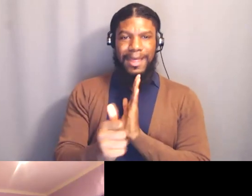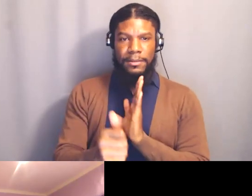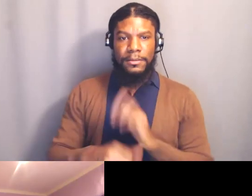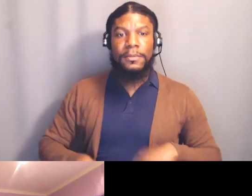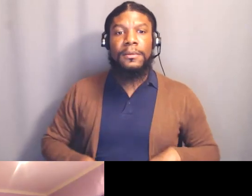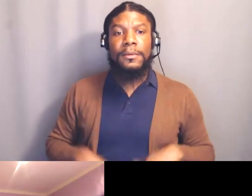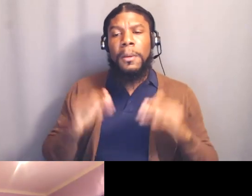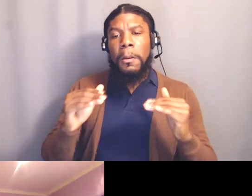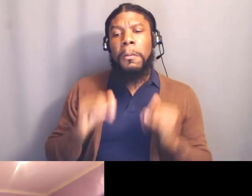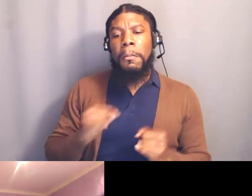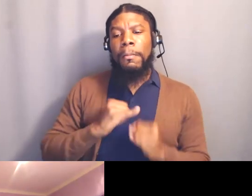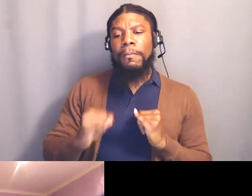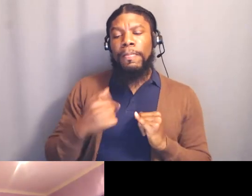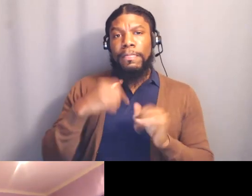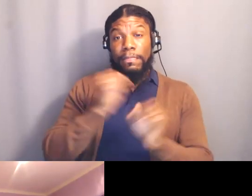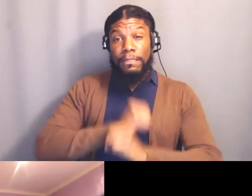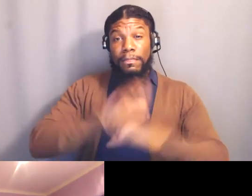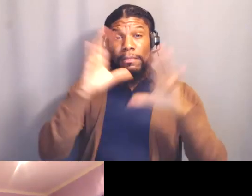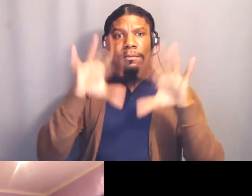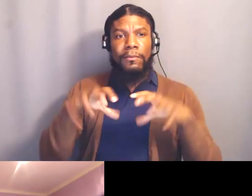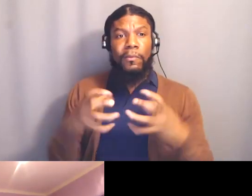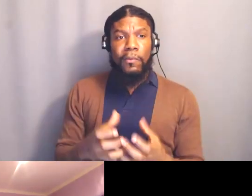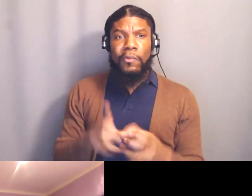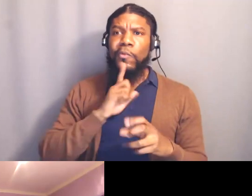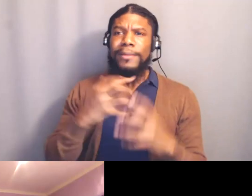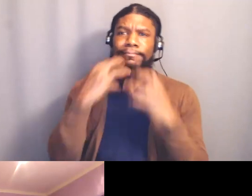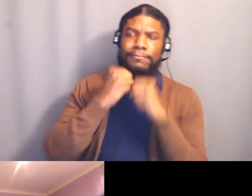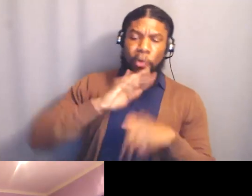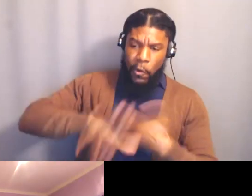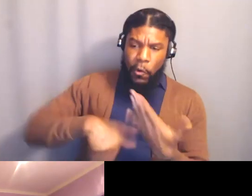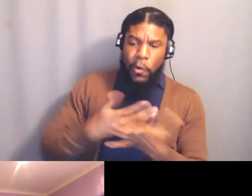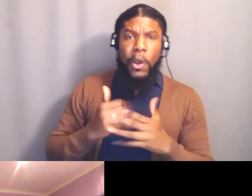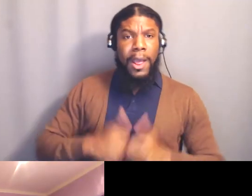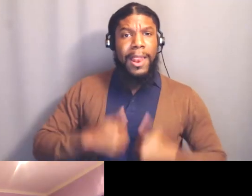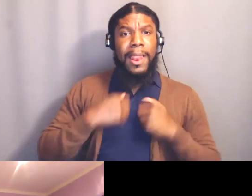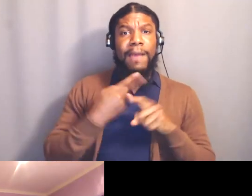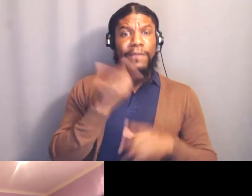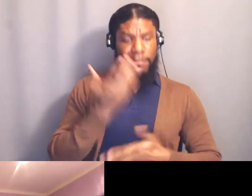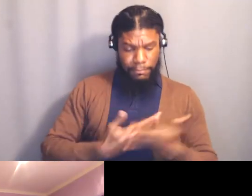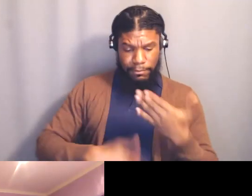and cherishes all life, from the cradle to the grave, and where its citizens are taught to see the beauty